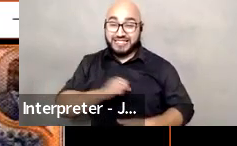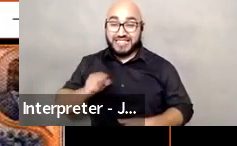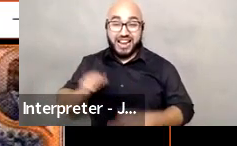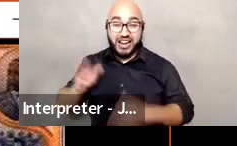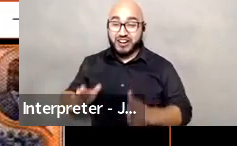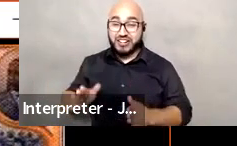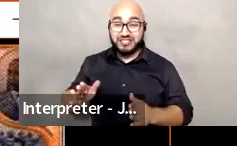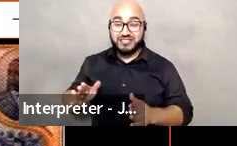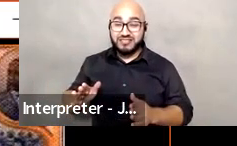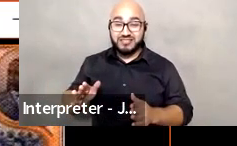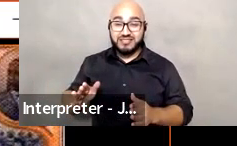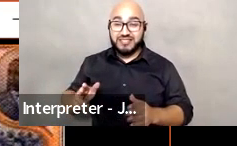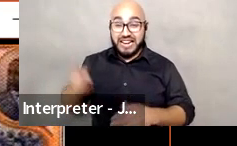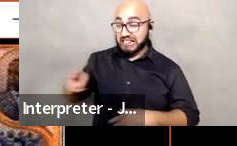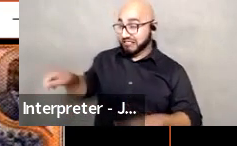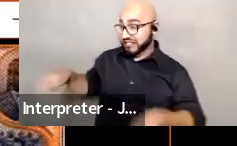have been elected since the 1990s.